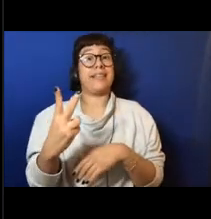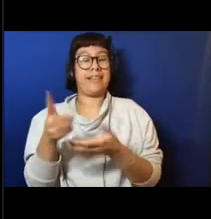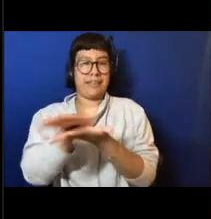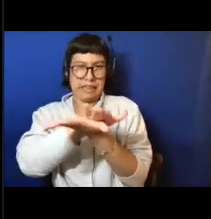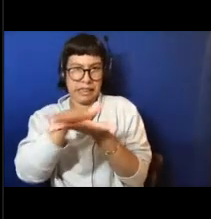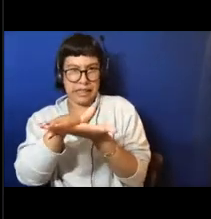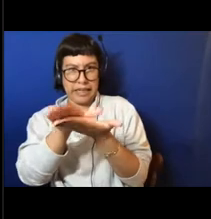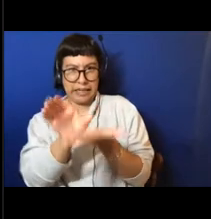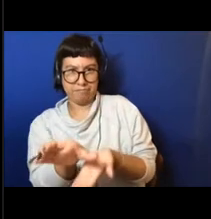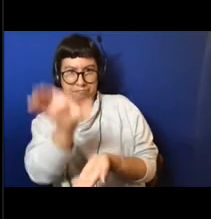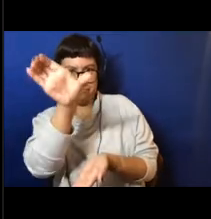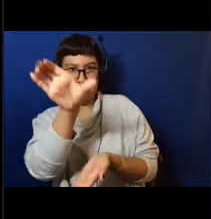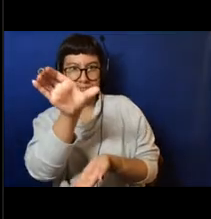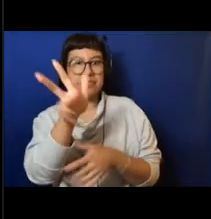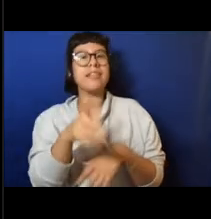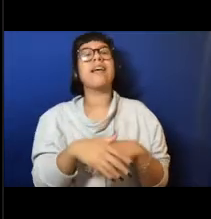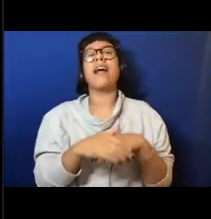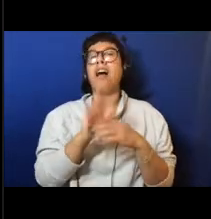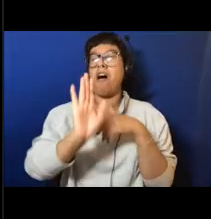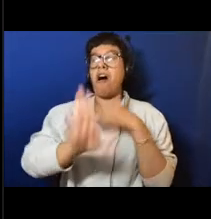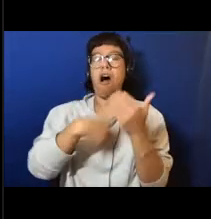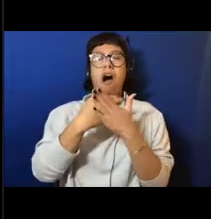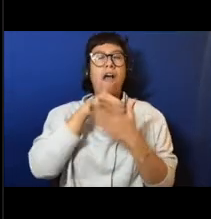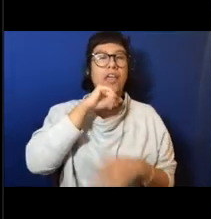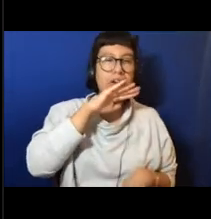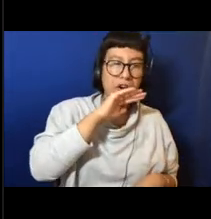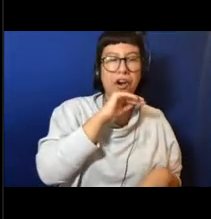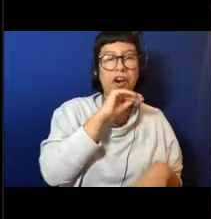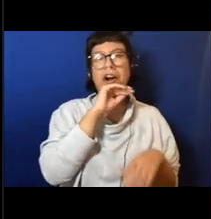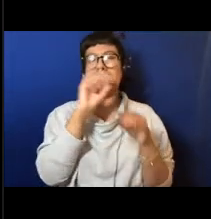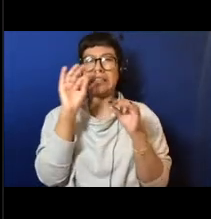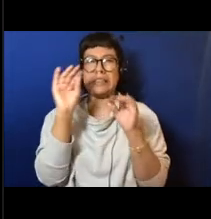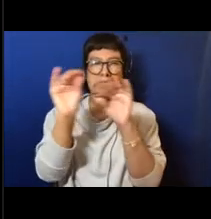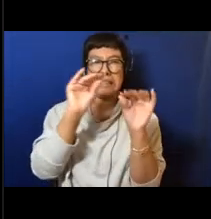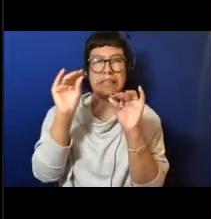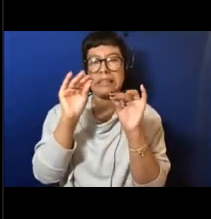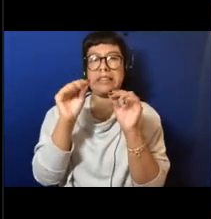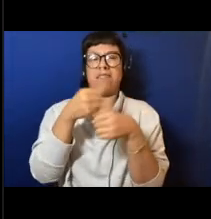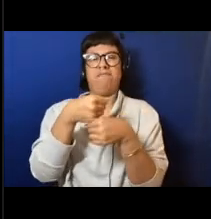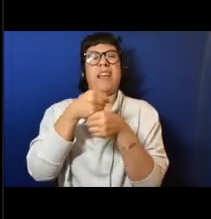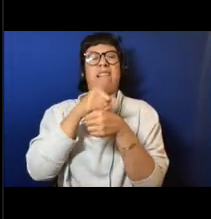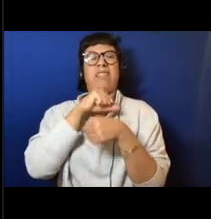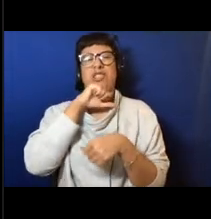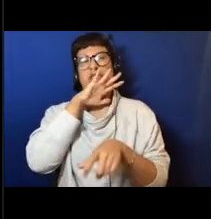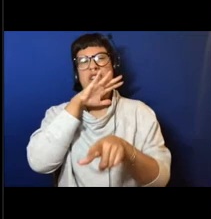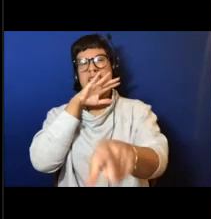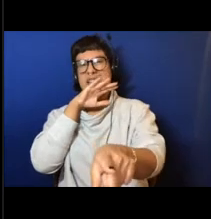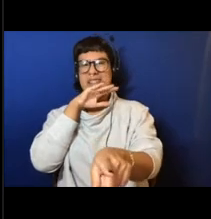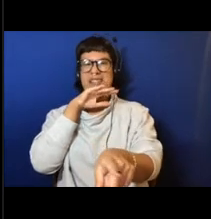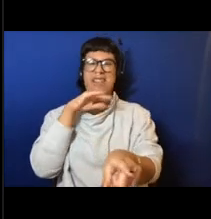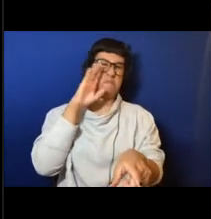the vacuum has sucked up all the dirt and all the particles that were making that carpet Brown and gross looking.